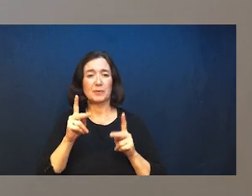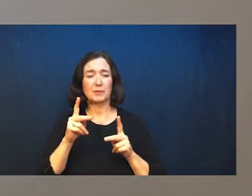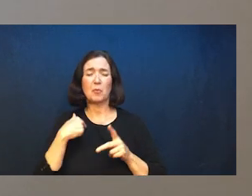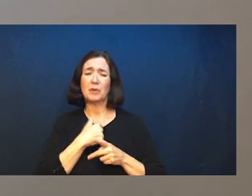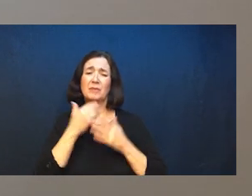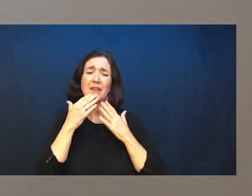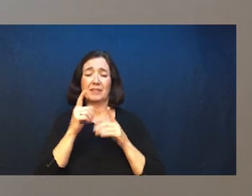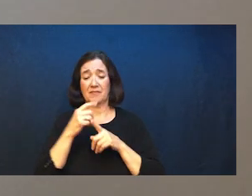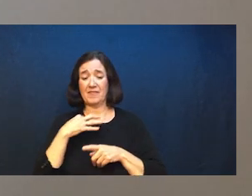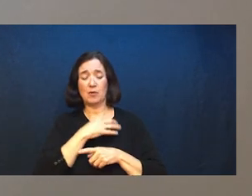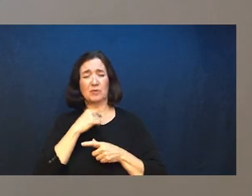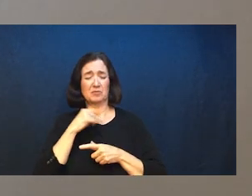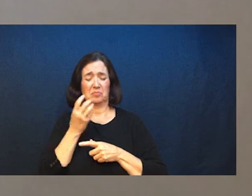a small role in helping you to accomplish your goals.